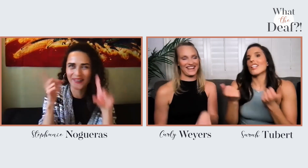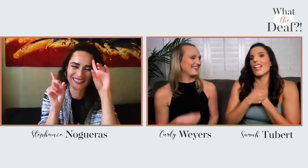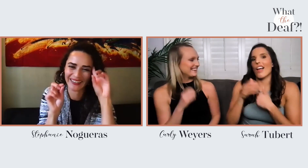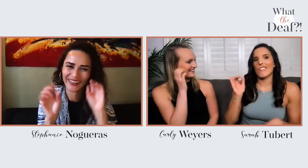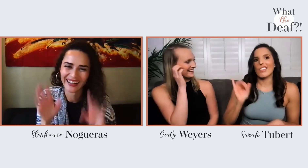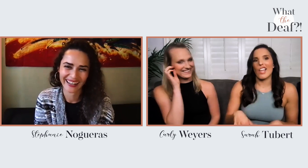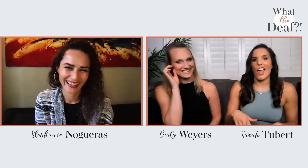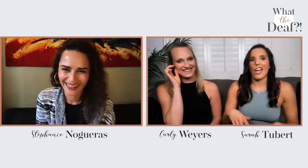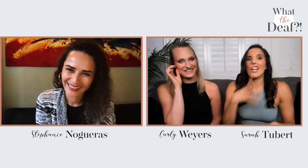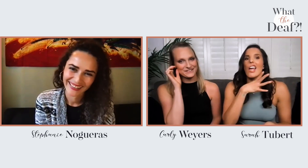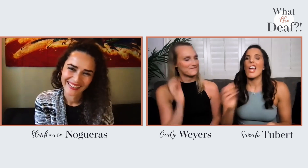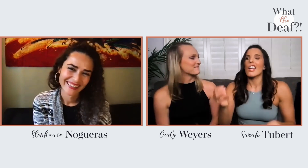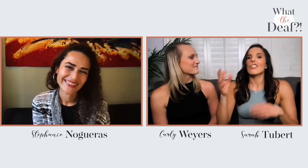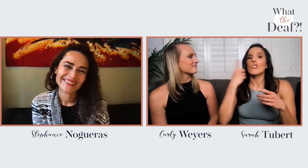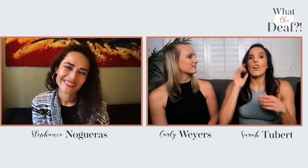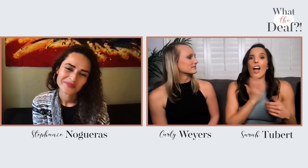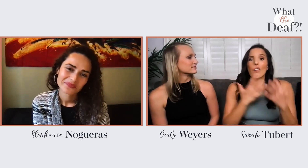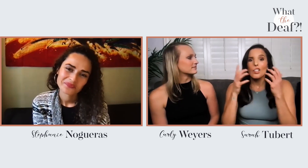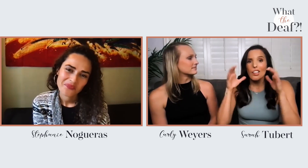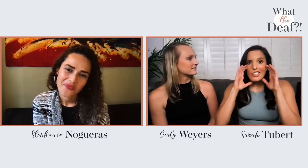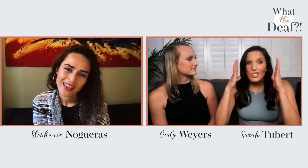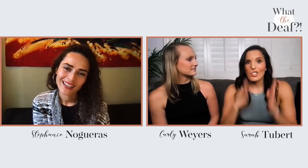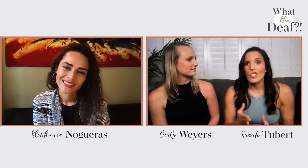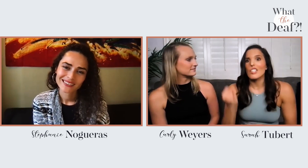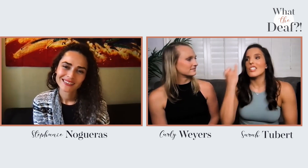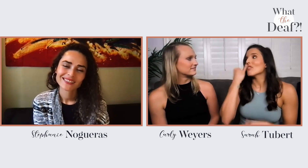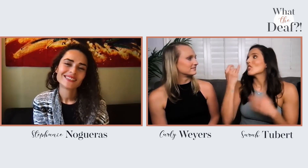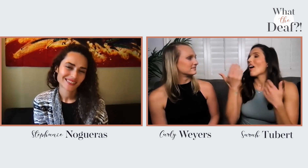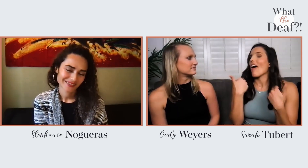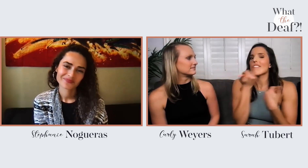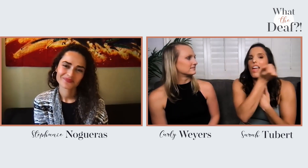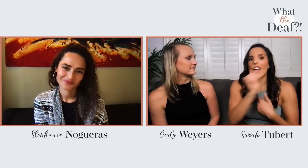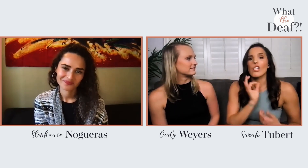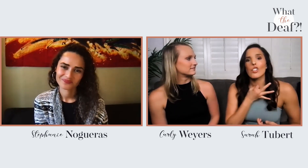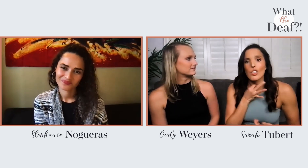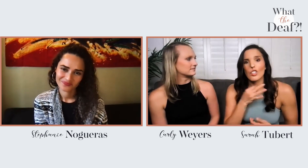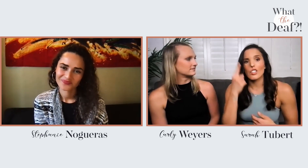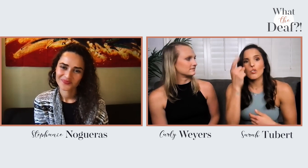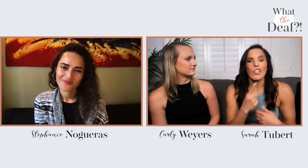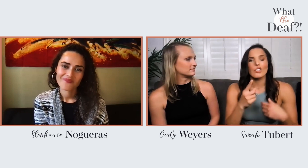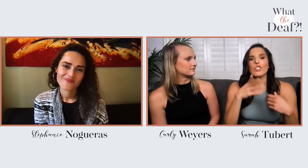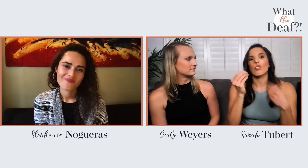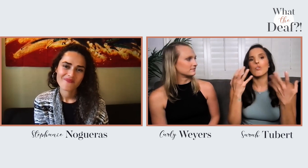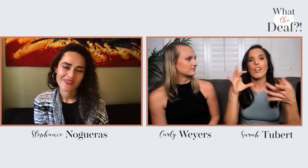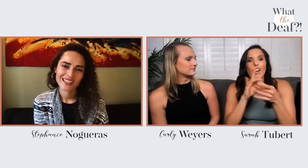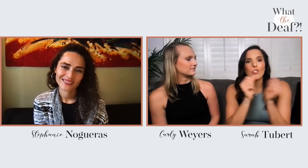Love that, perfect. And for our listeners, if you have any curious questions